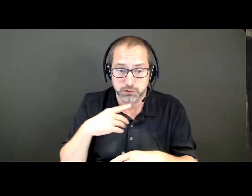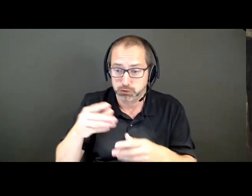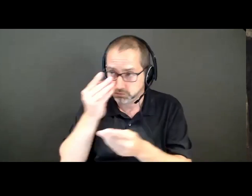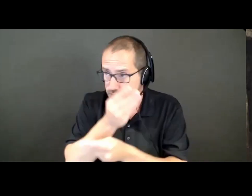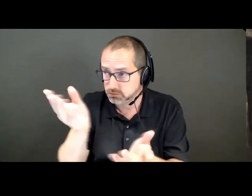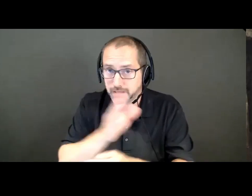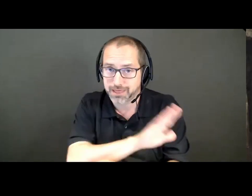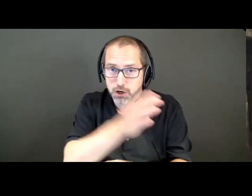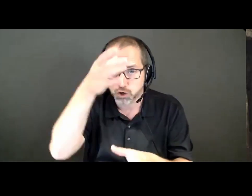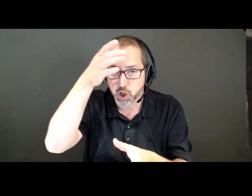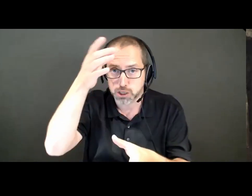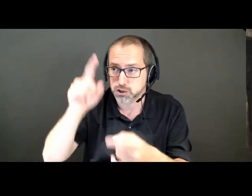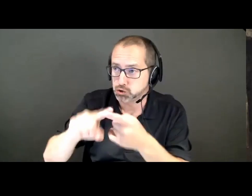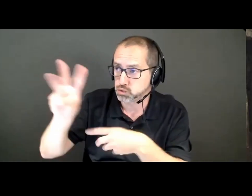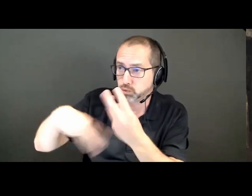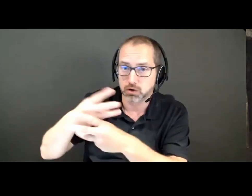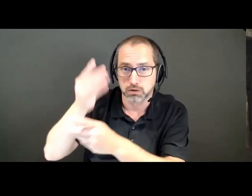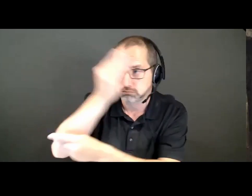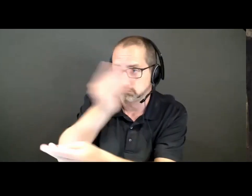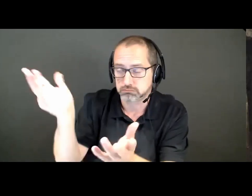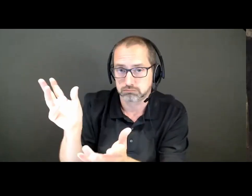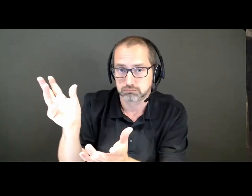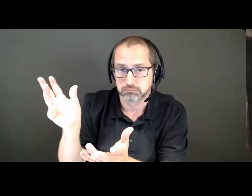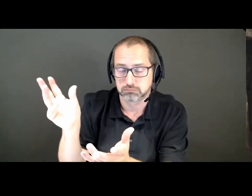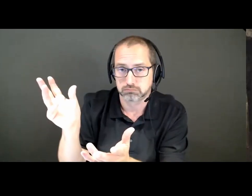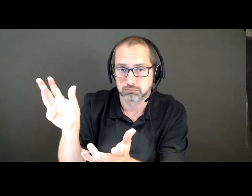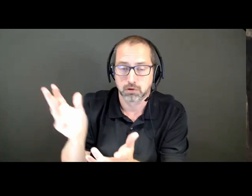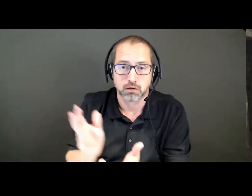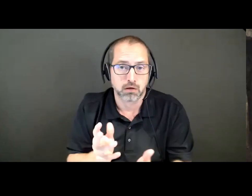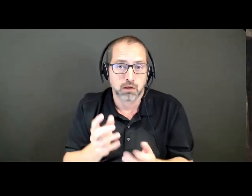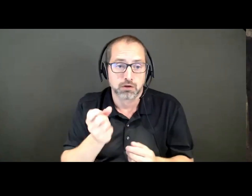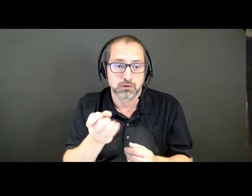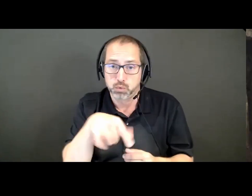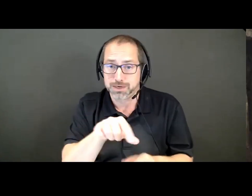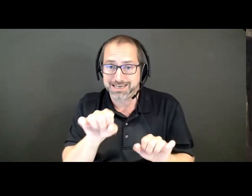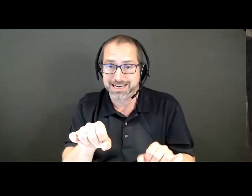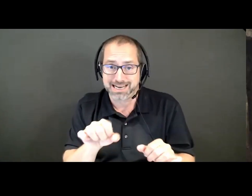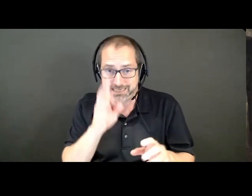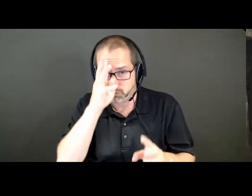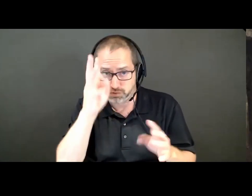world. So it just, it means that we can create a relationship that is braided in community justice.